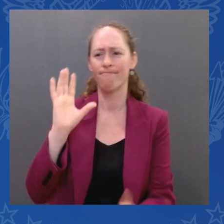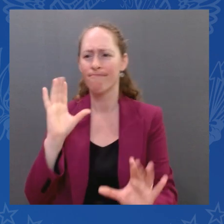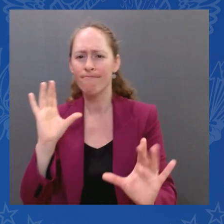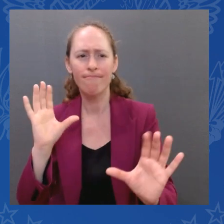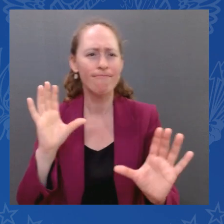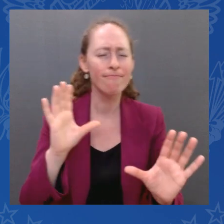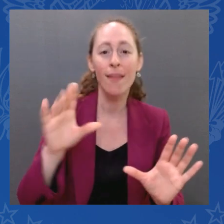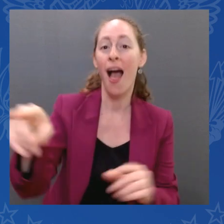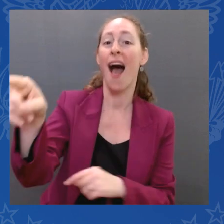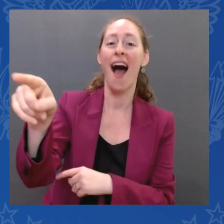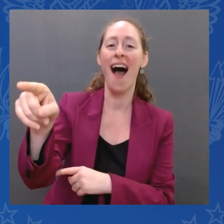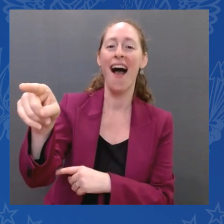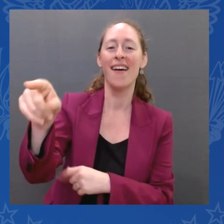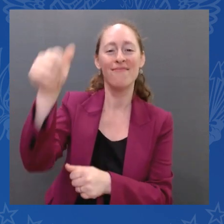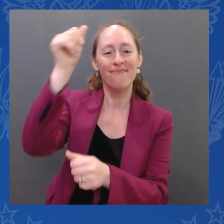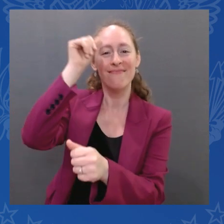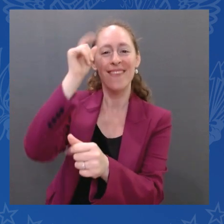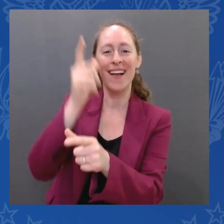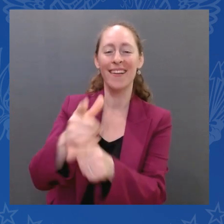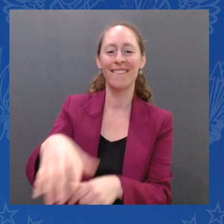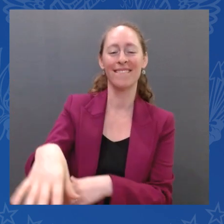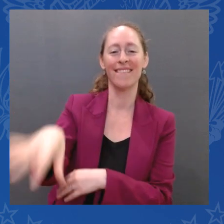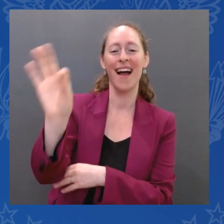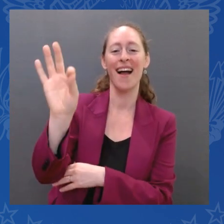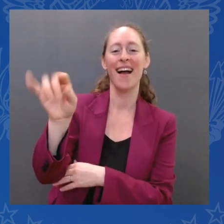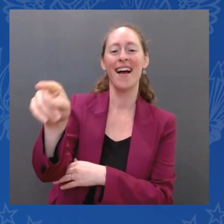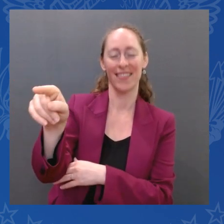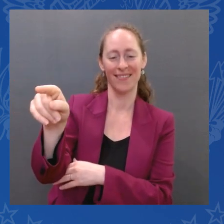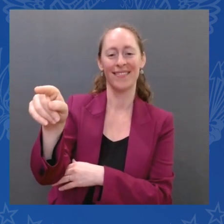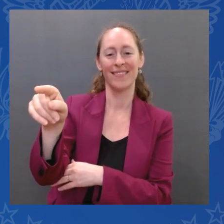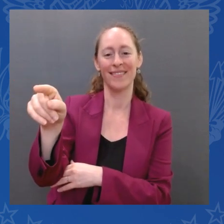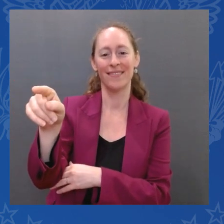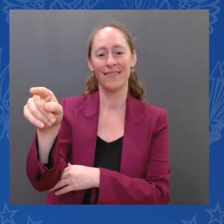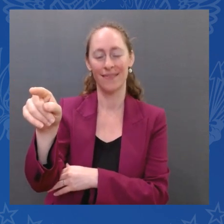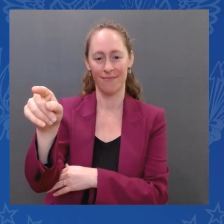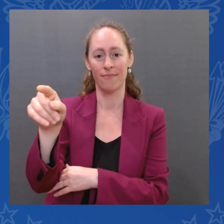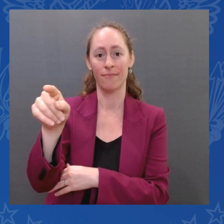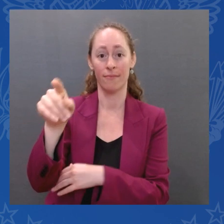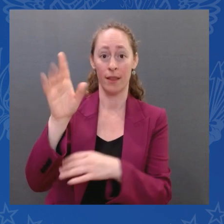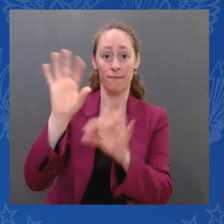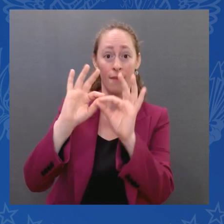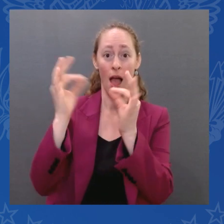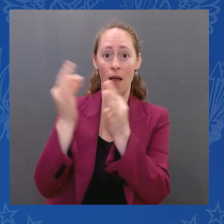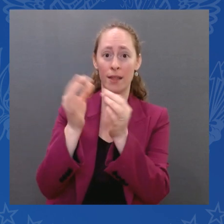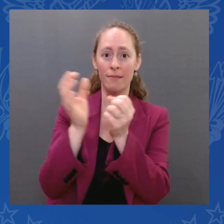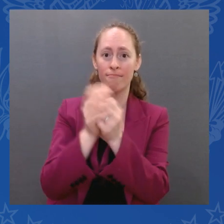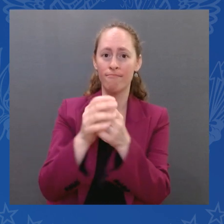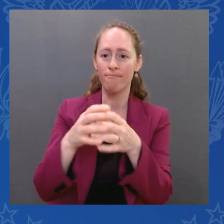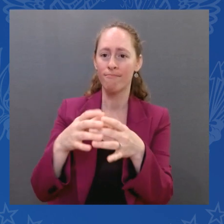you are both a visionary and a leader committed to advancing the United States of America,